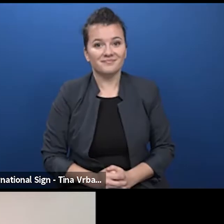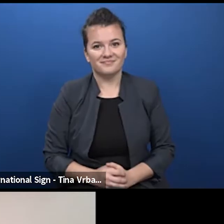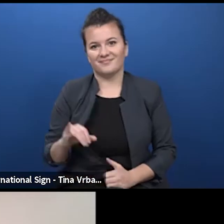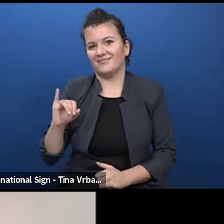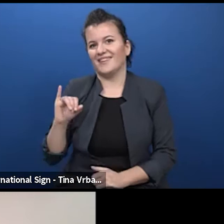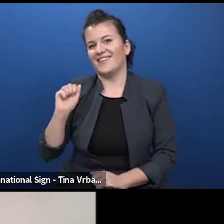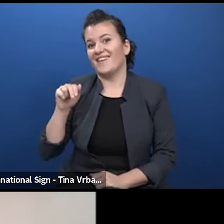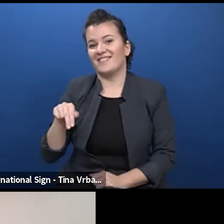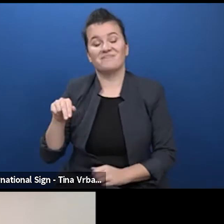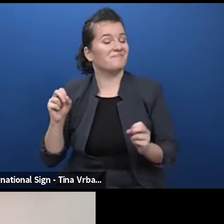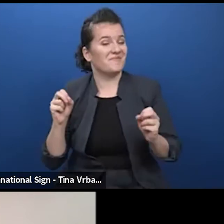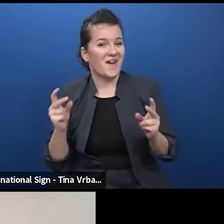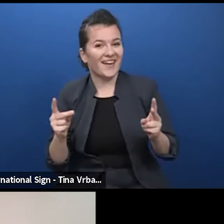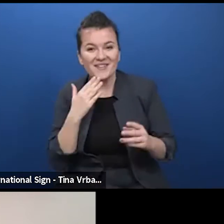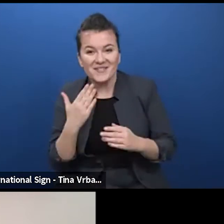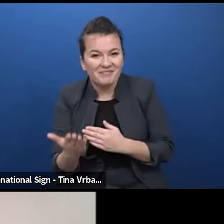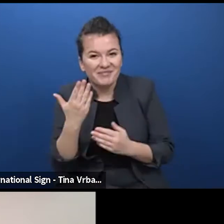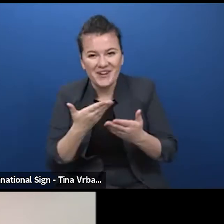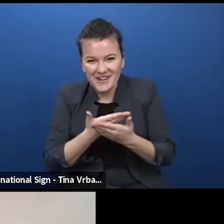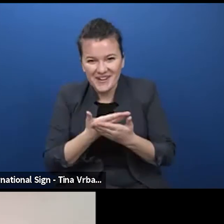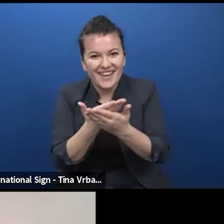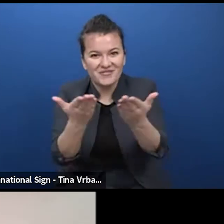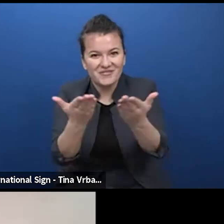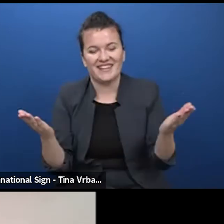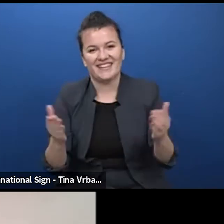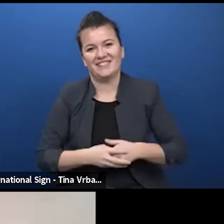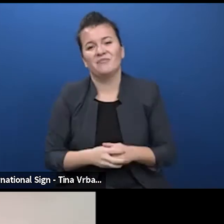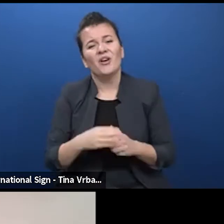Good morning everybody, good morning and welcome back